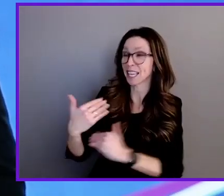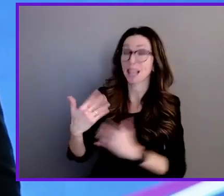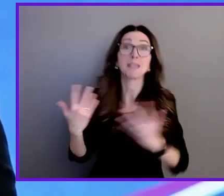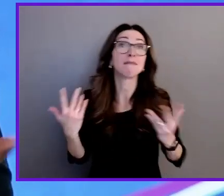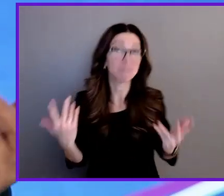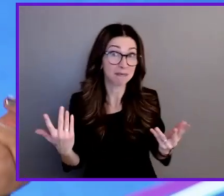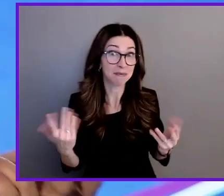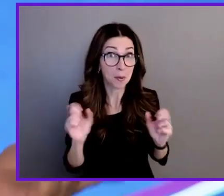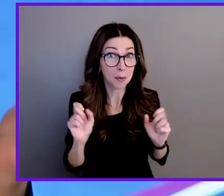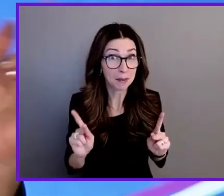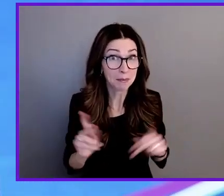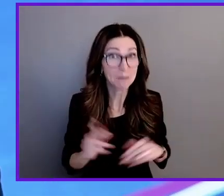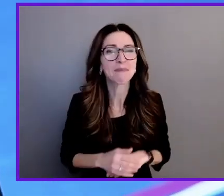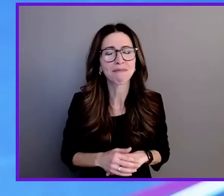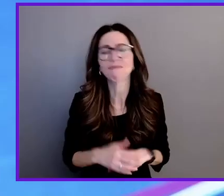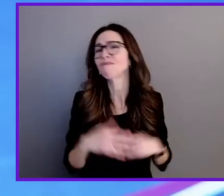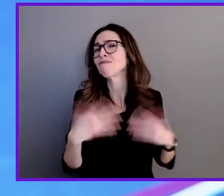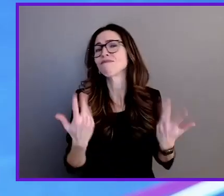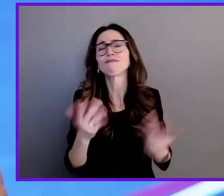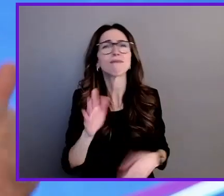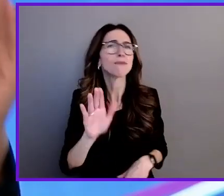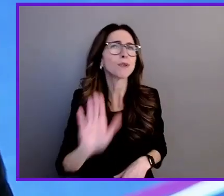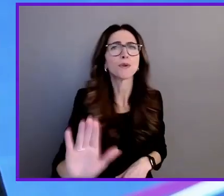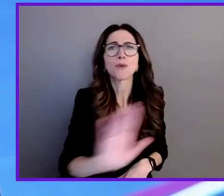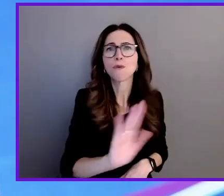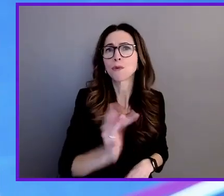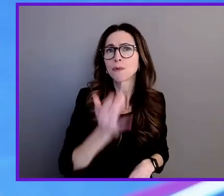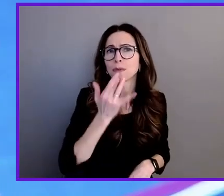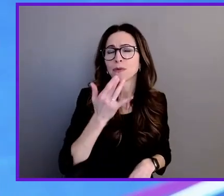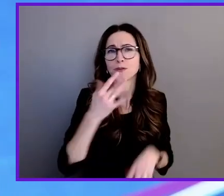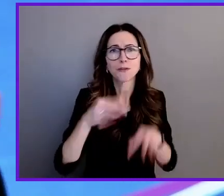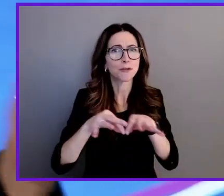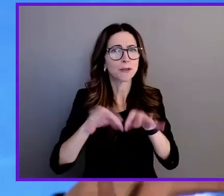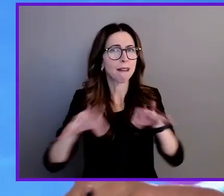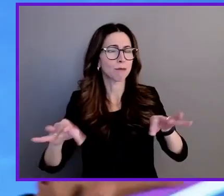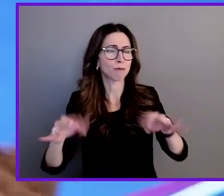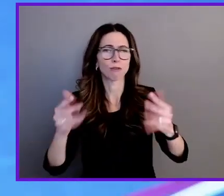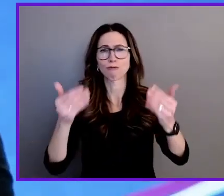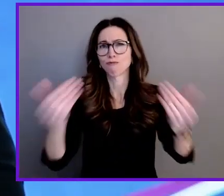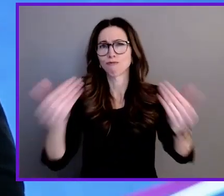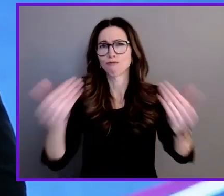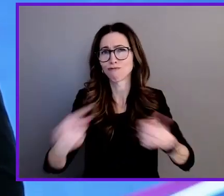between questions received before today’s meeting, from online, and questions here in the room.